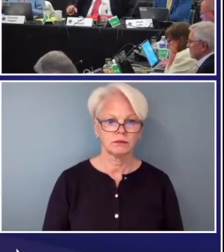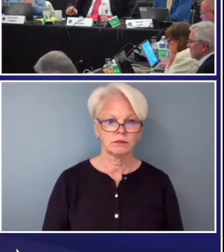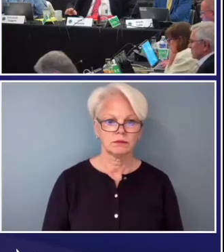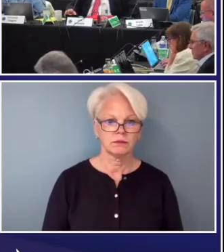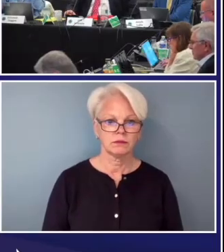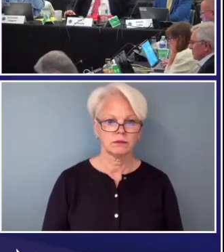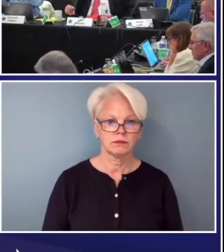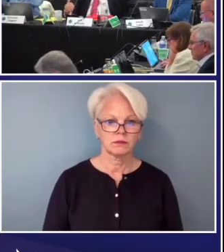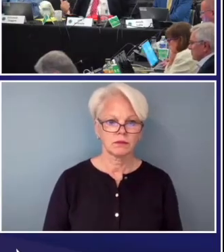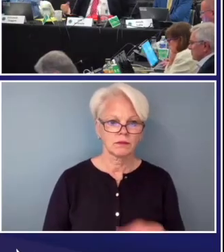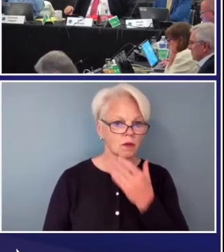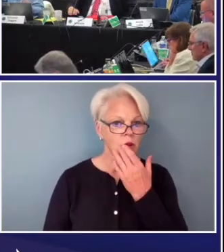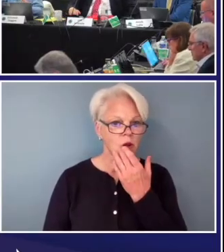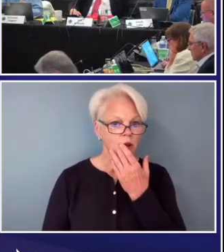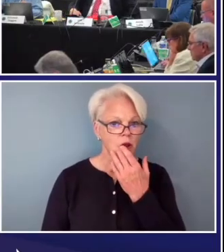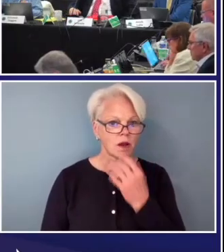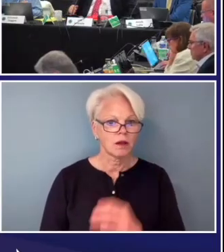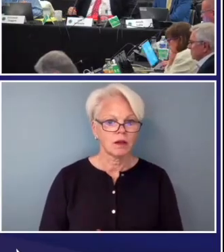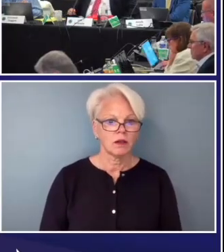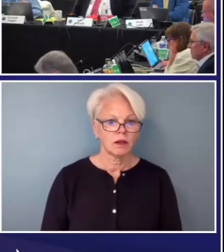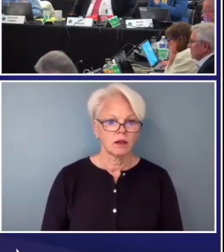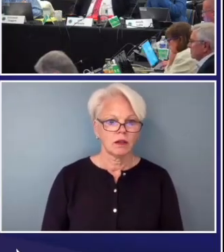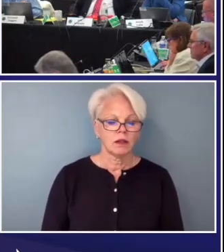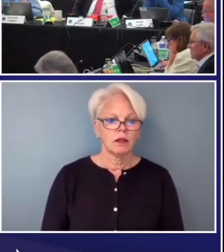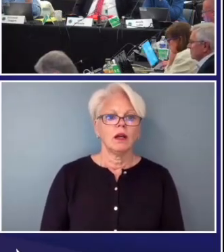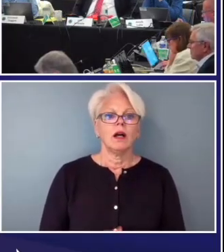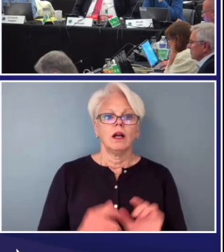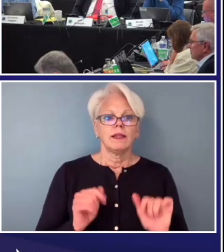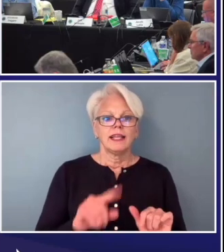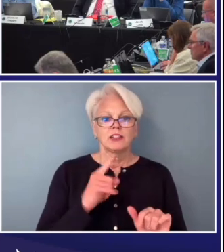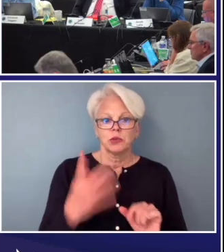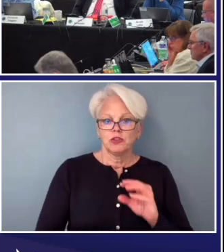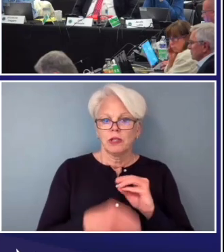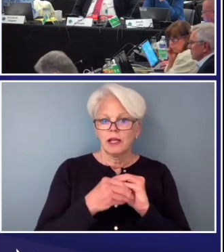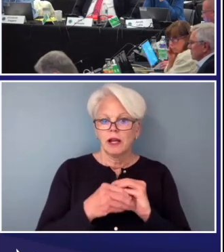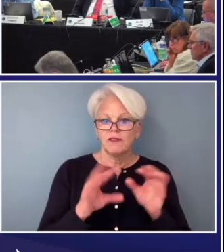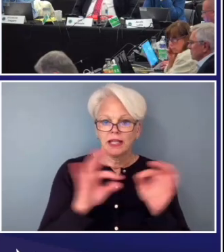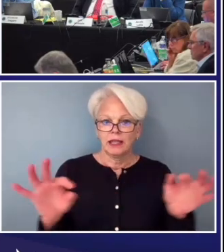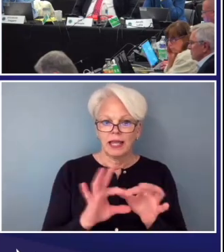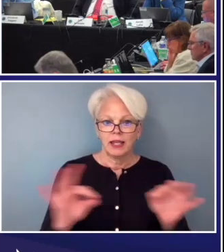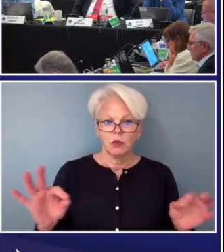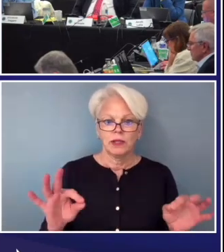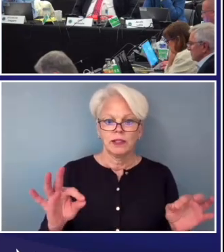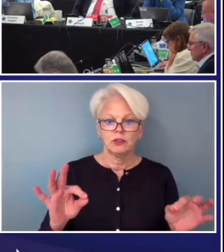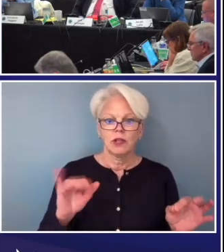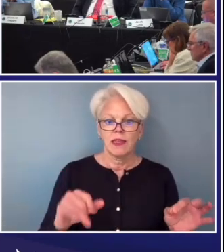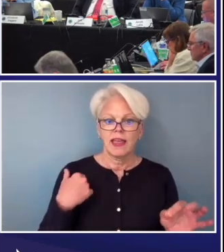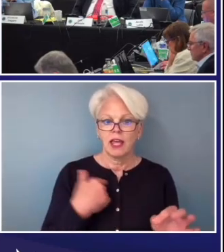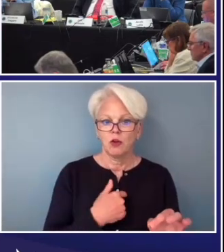That's yours, right? Um, this was just the addition of the language that, um, we had pointed out before that statutory